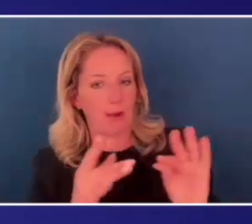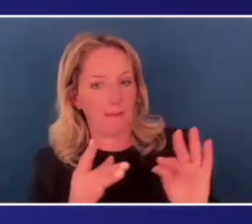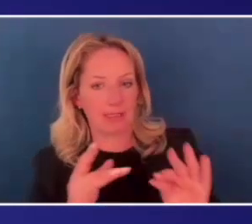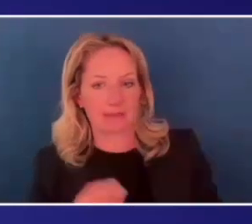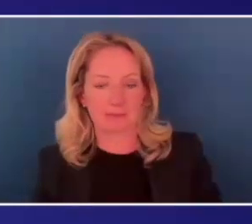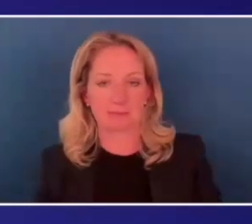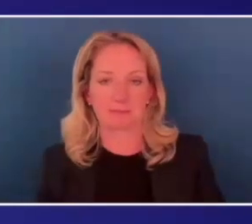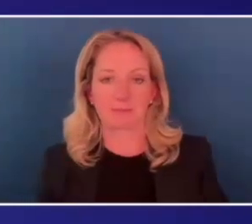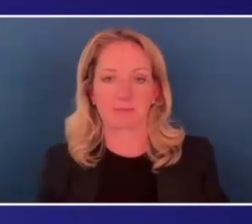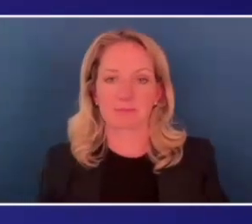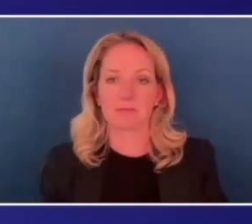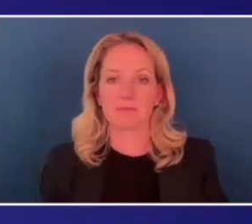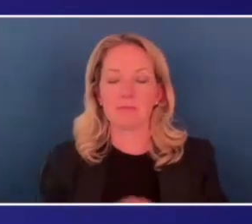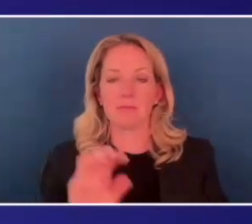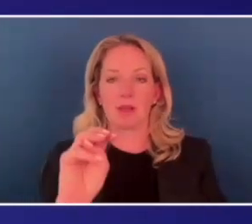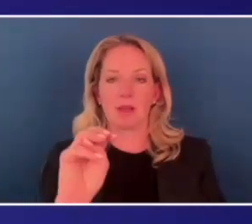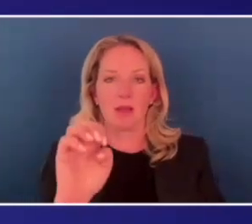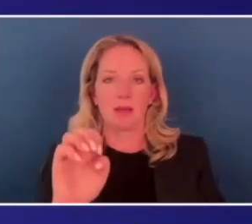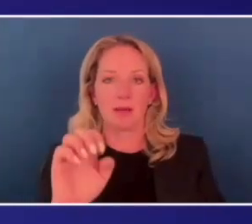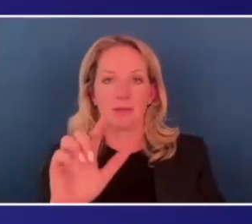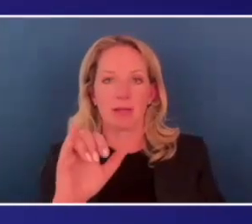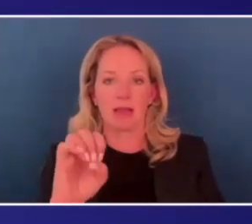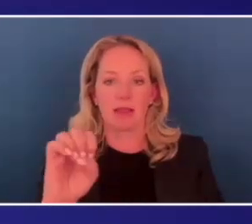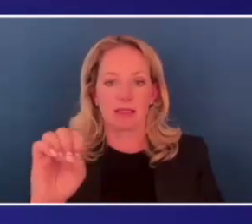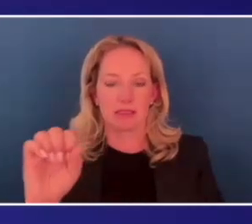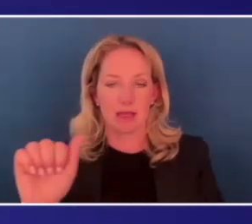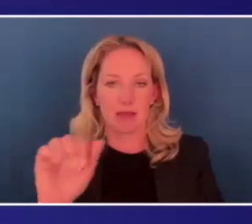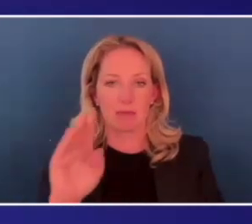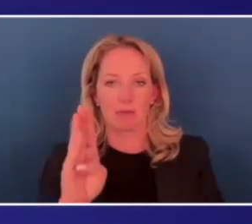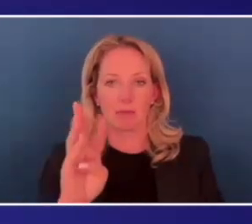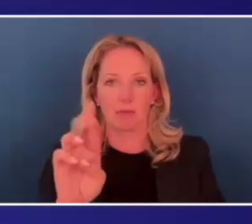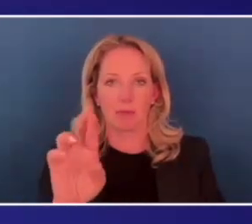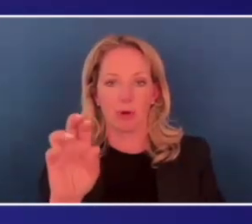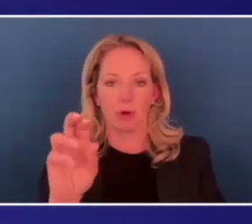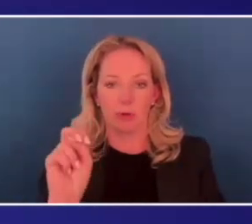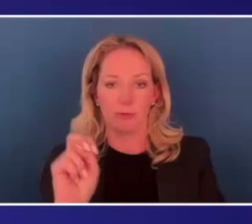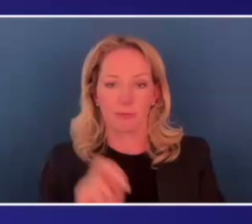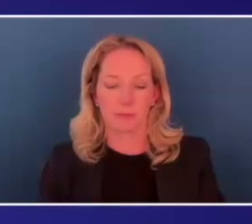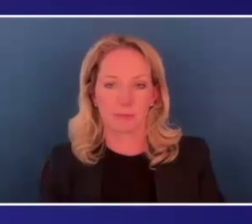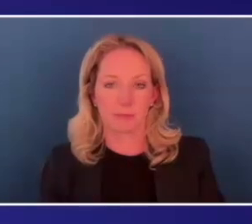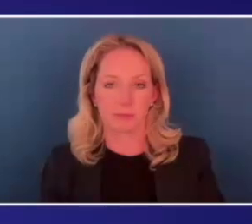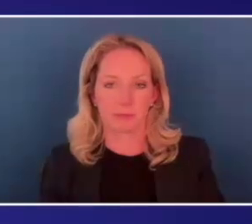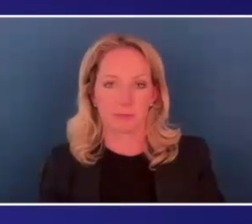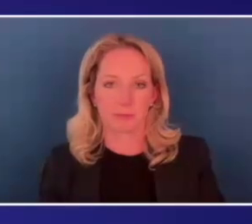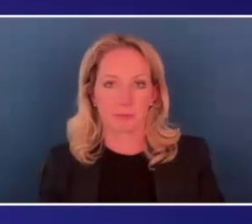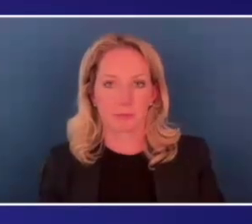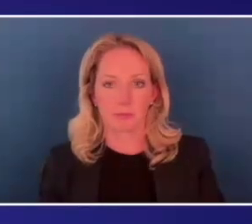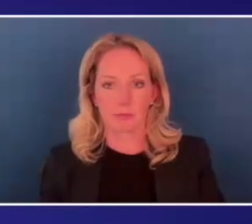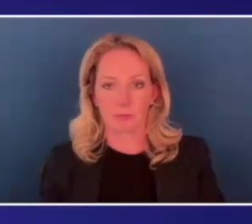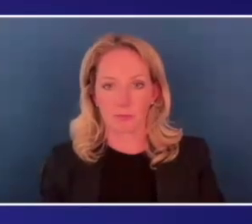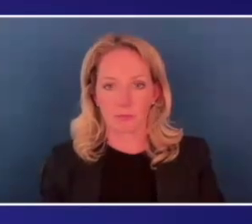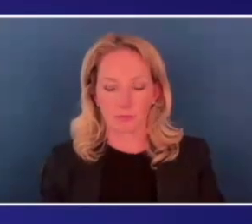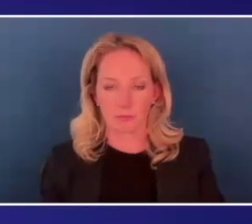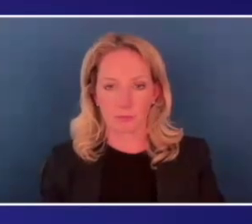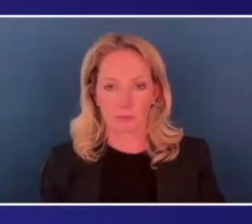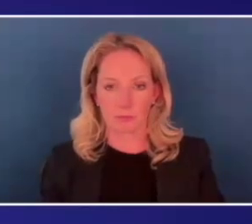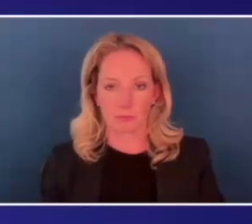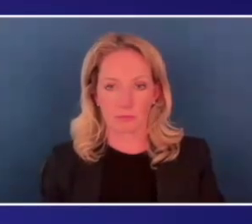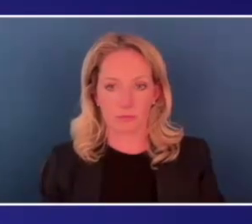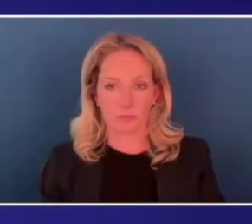Melissa Byrne.